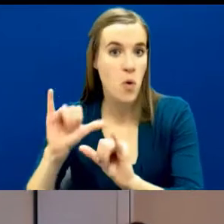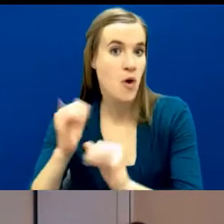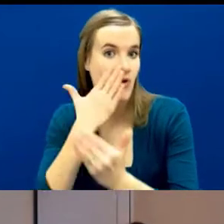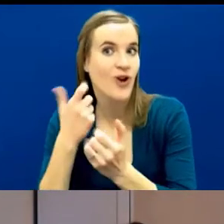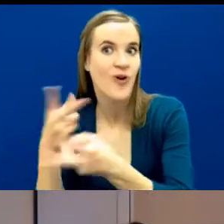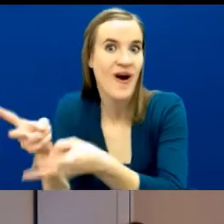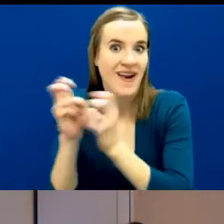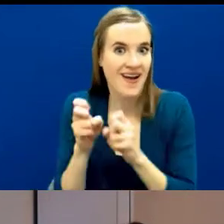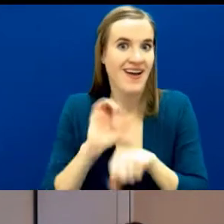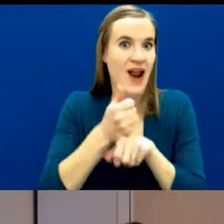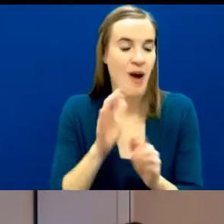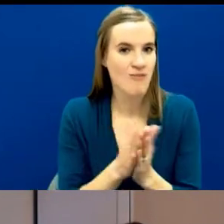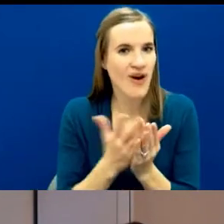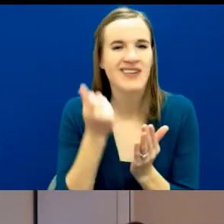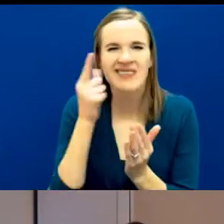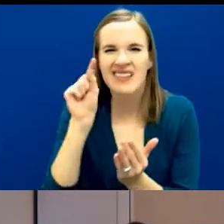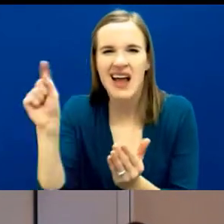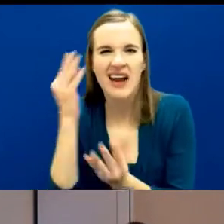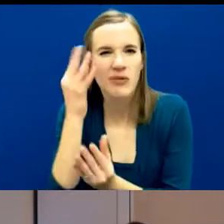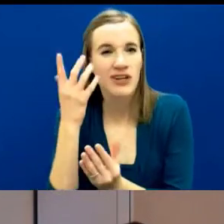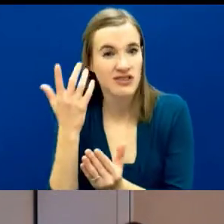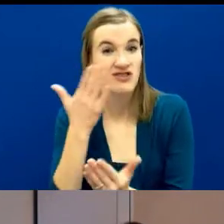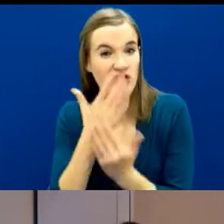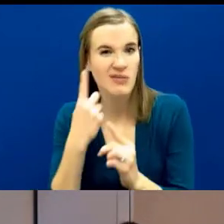with you, Jennifer, getting this into the schools. We had a curriculum ready